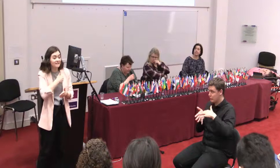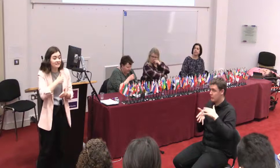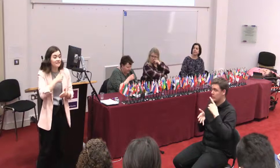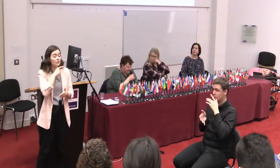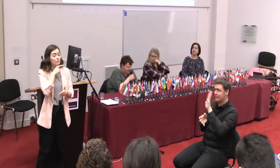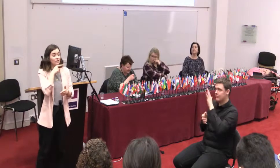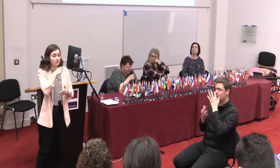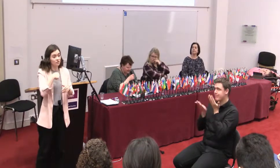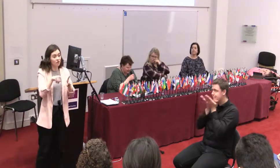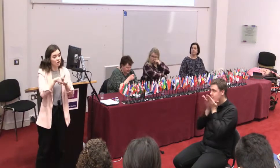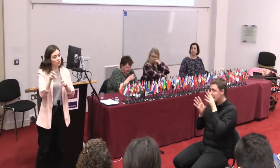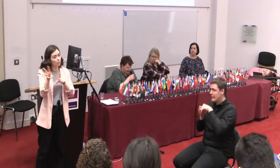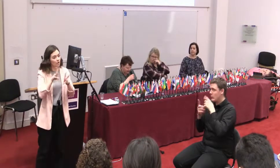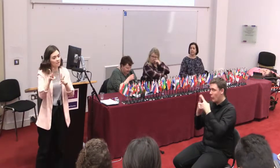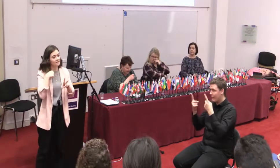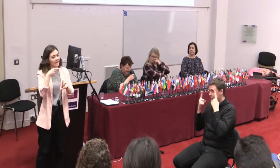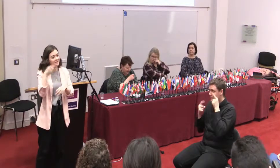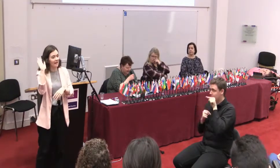where she works as a lecturer.